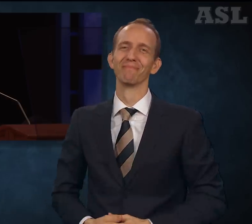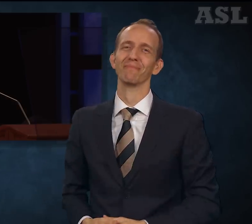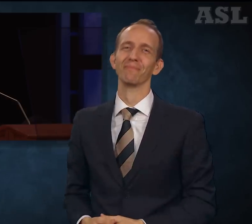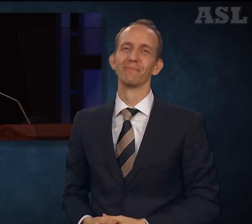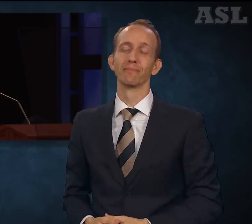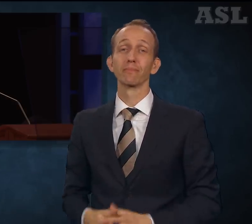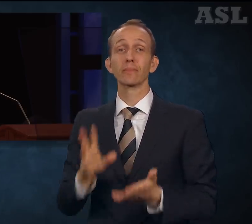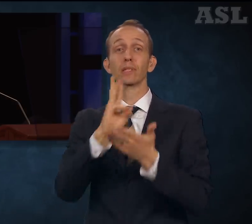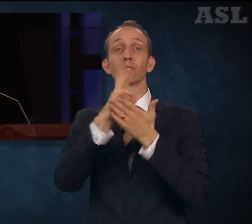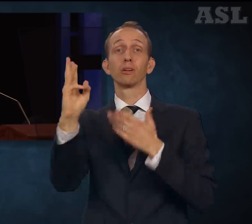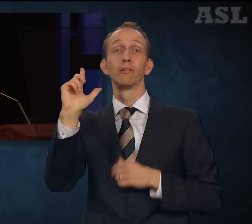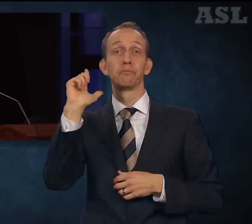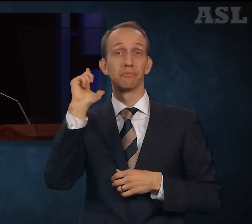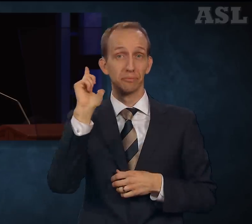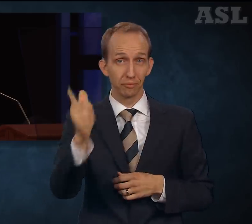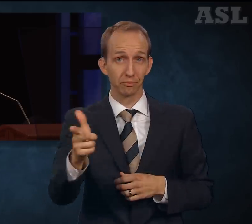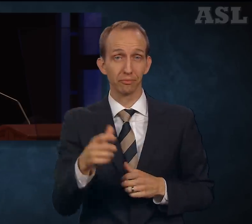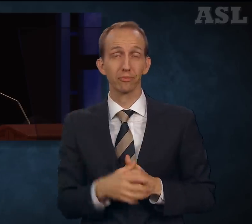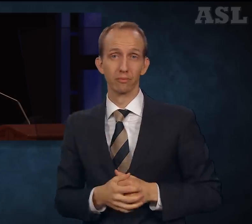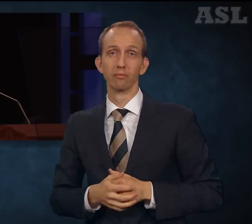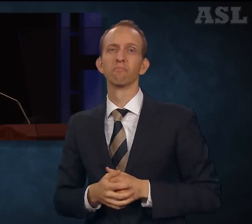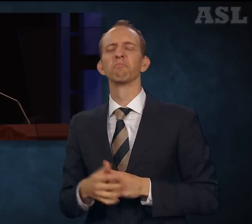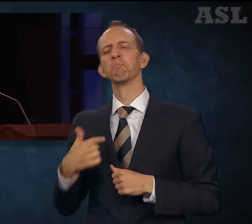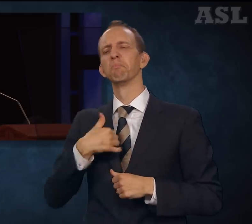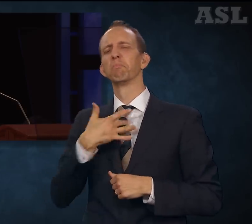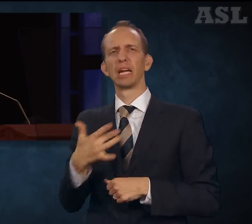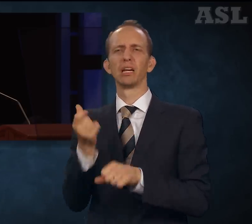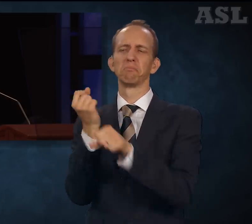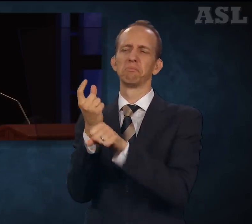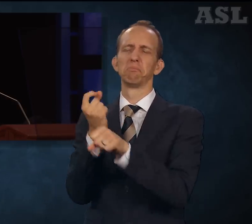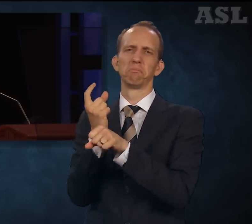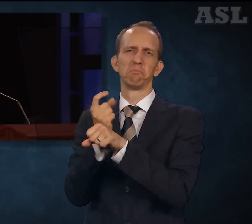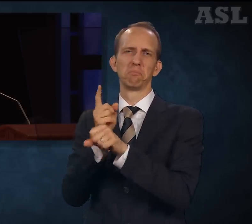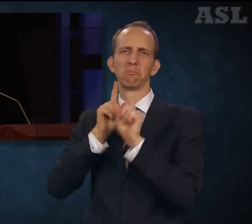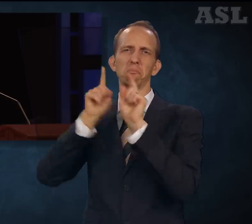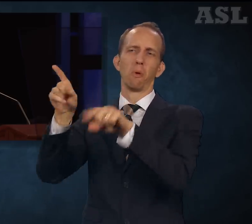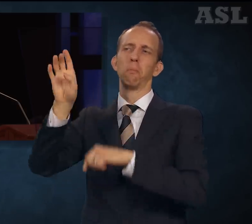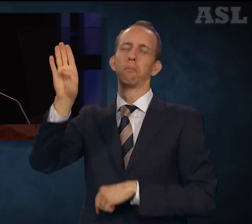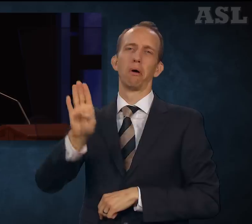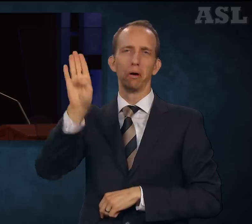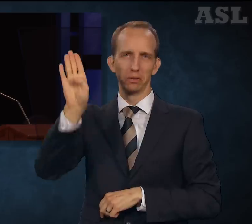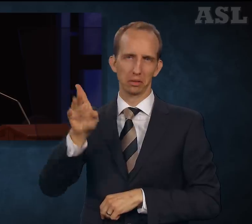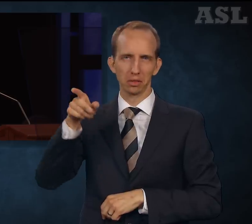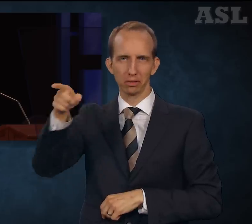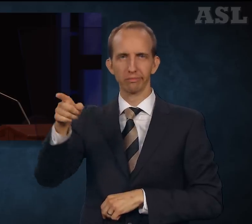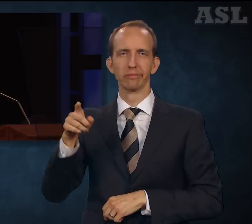SIX WEEKS AFTER